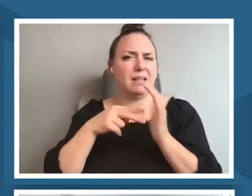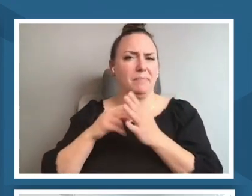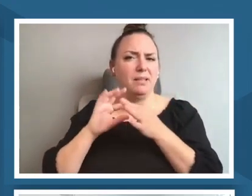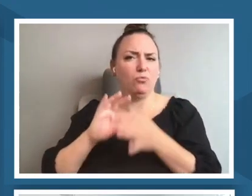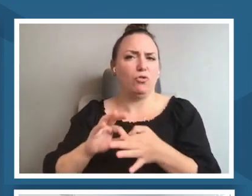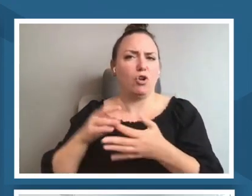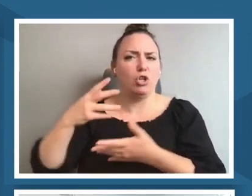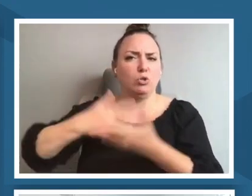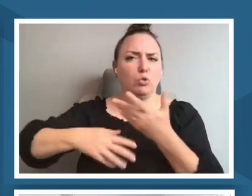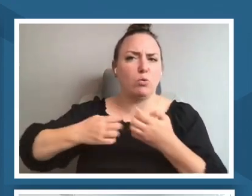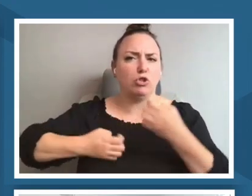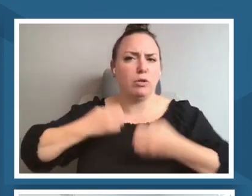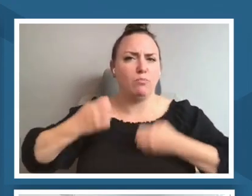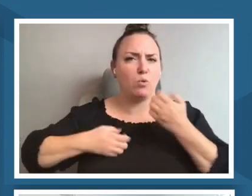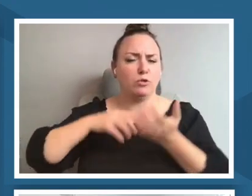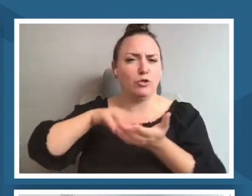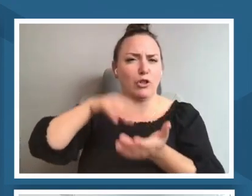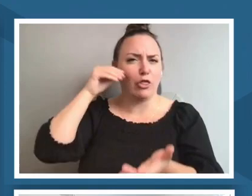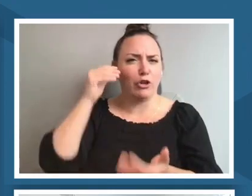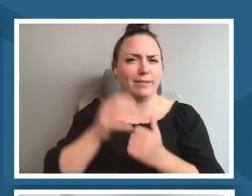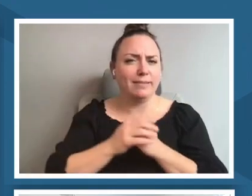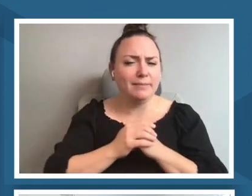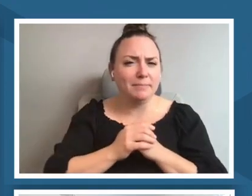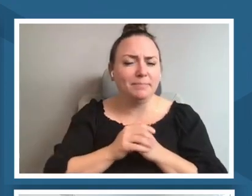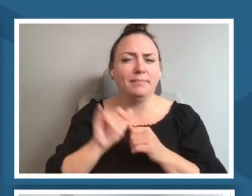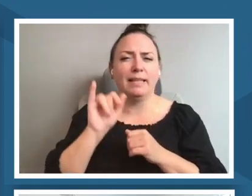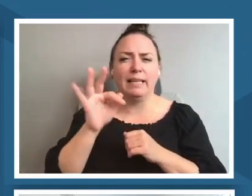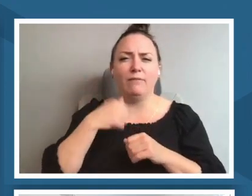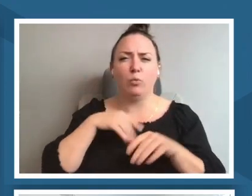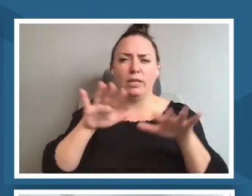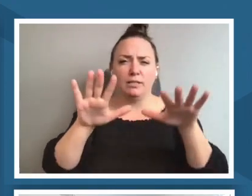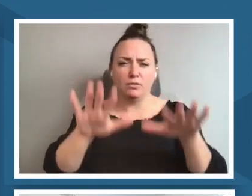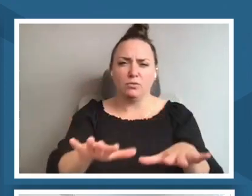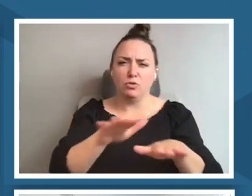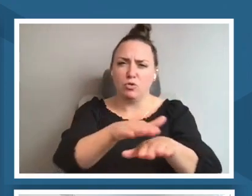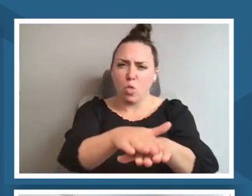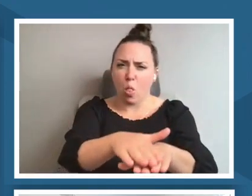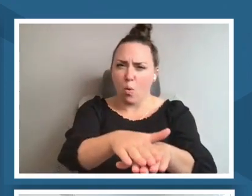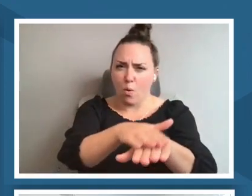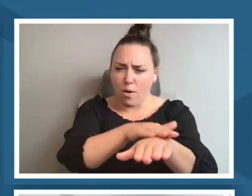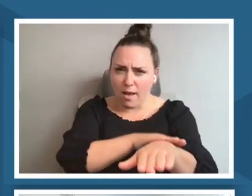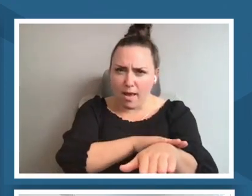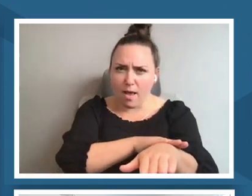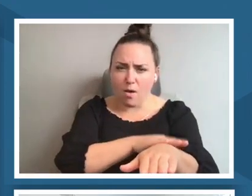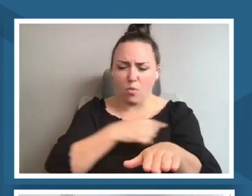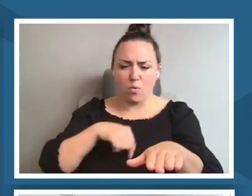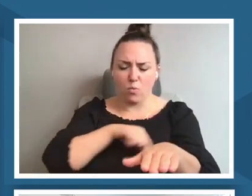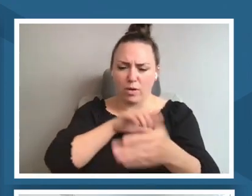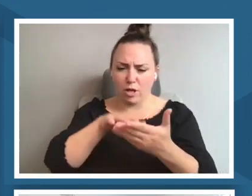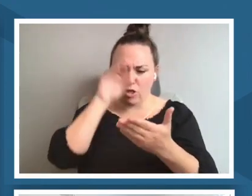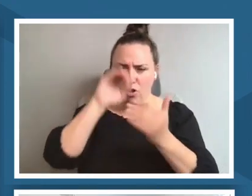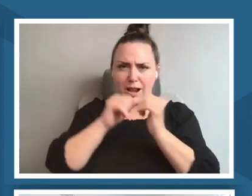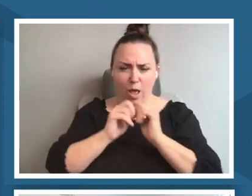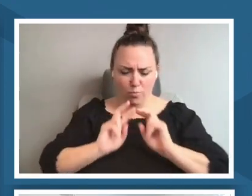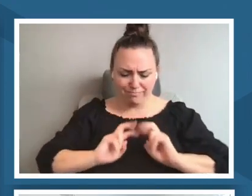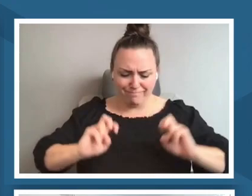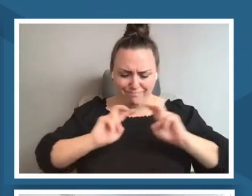well by slowing down we learn to examine our emotions